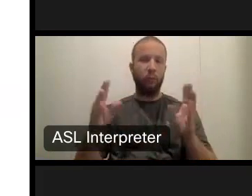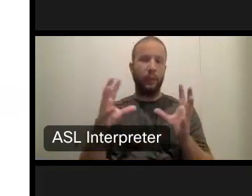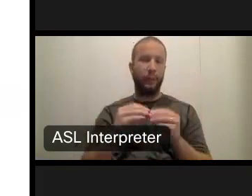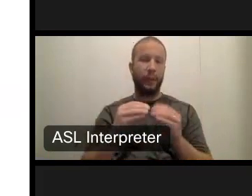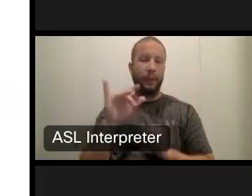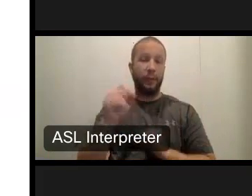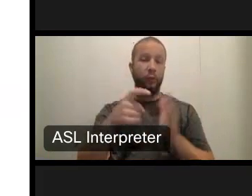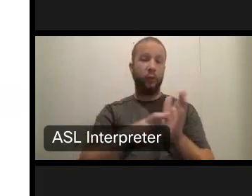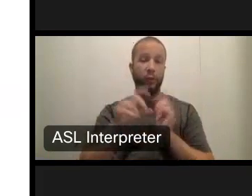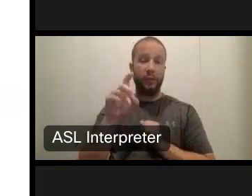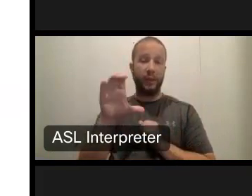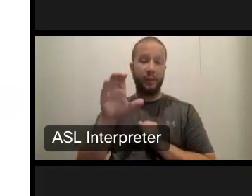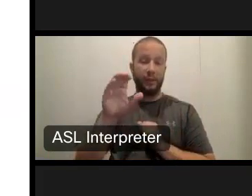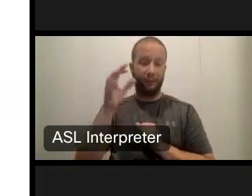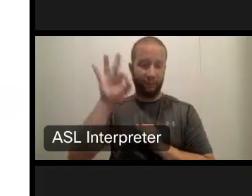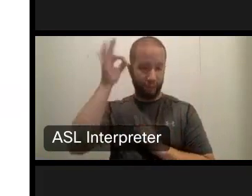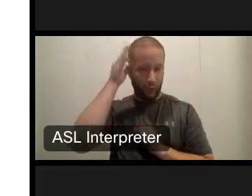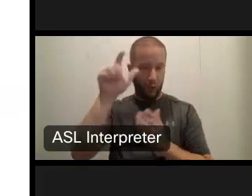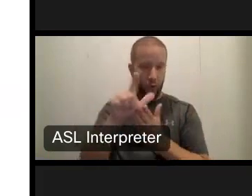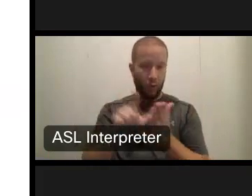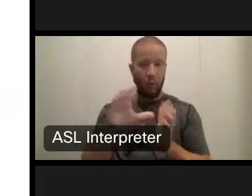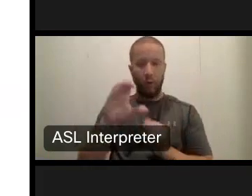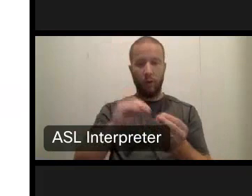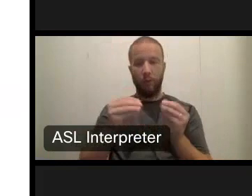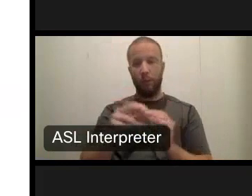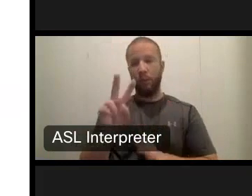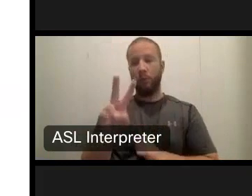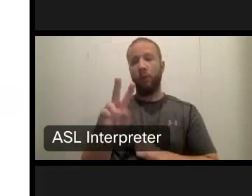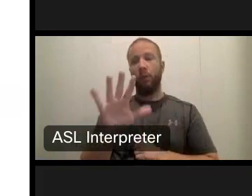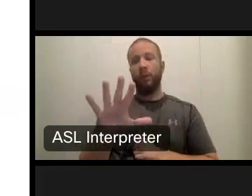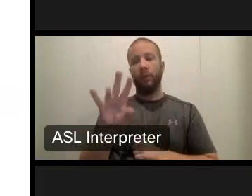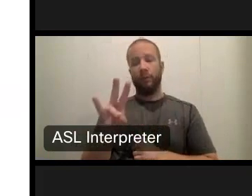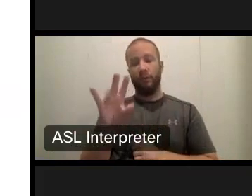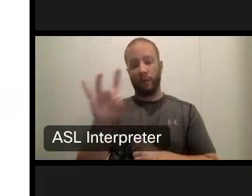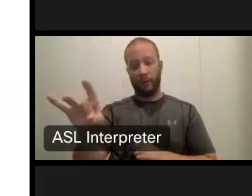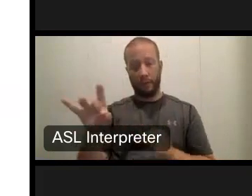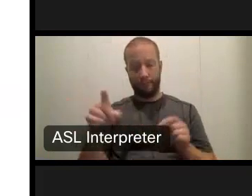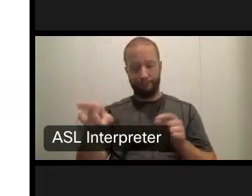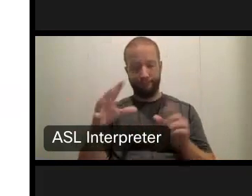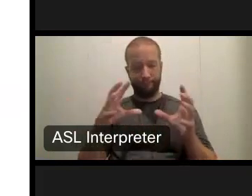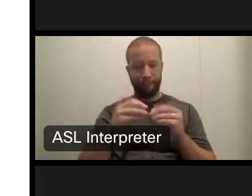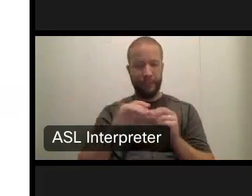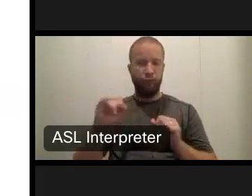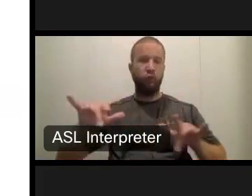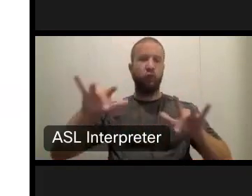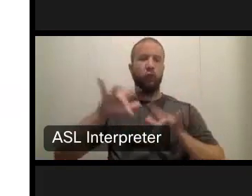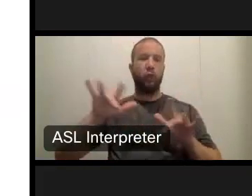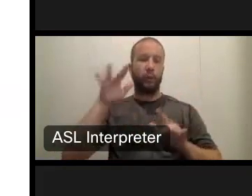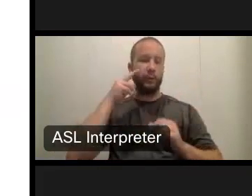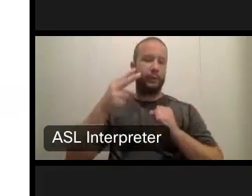required by DC code 2578 this meeting is being recorded and the recording will be made available